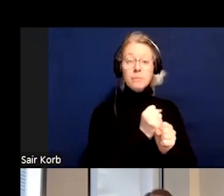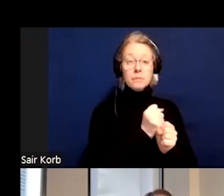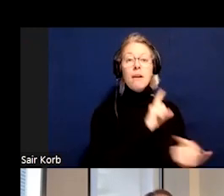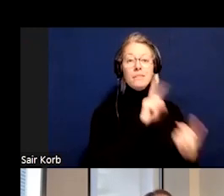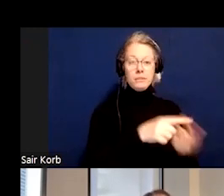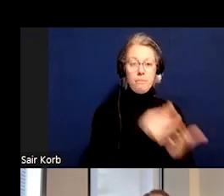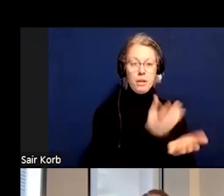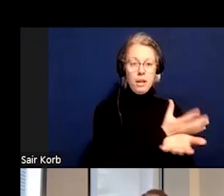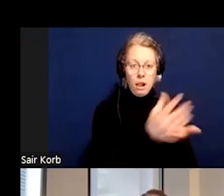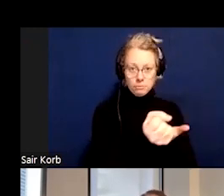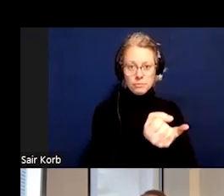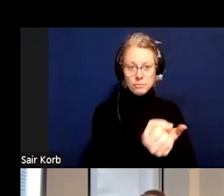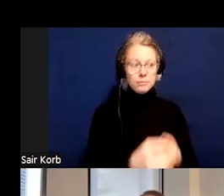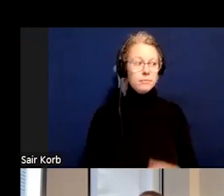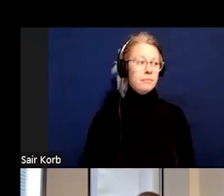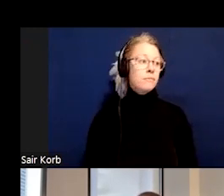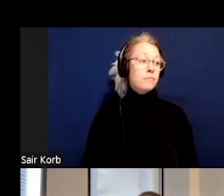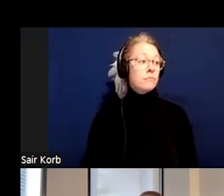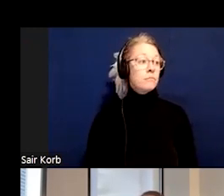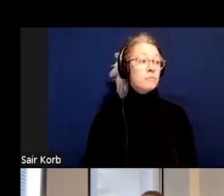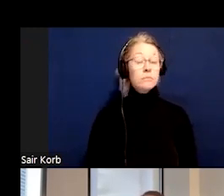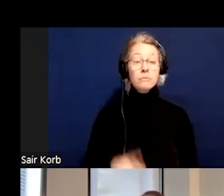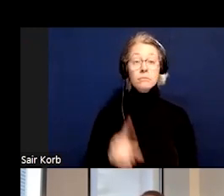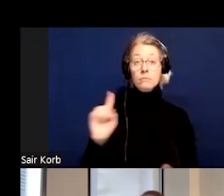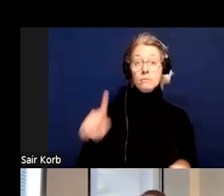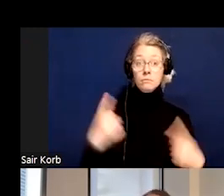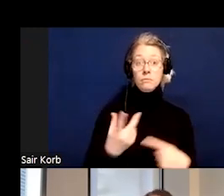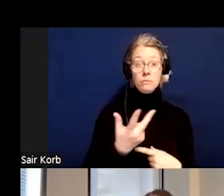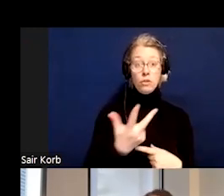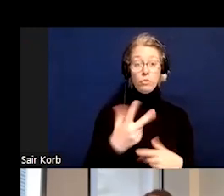So questions about these three programs for Indigenous artists and arts organizations